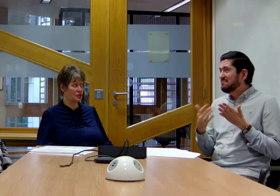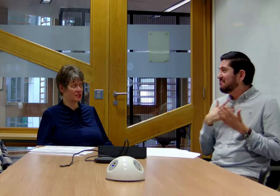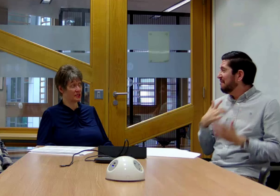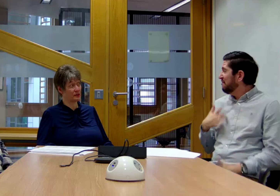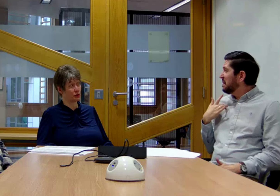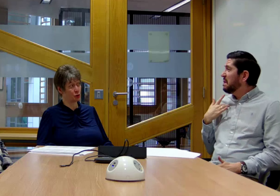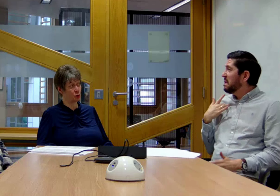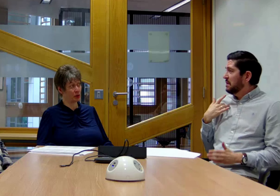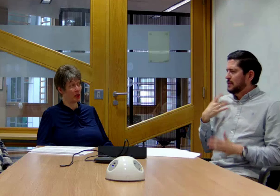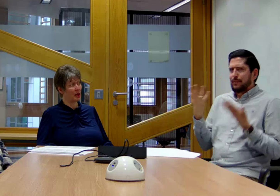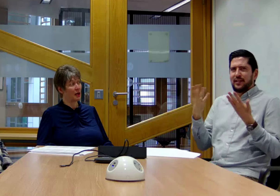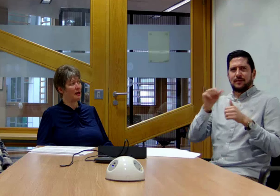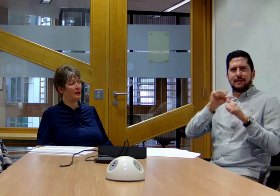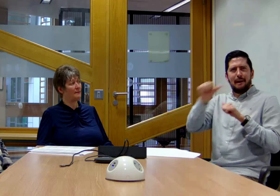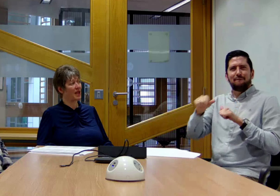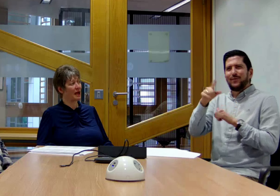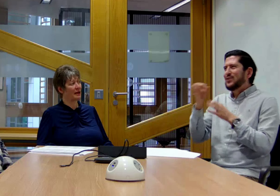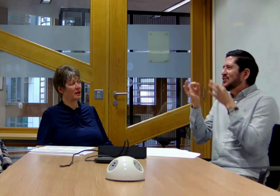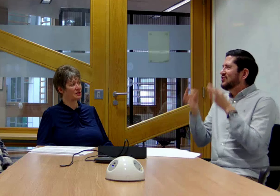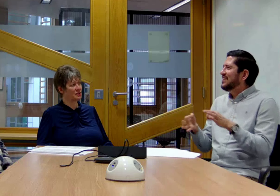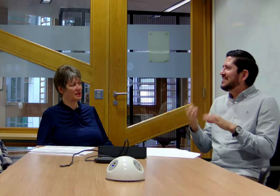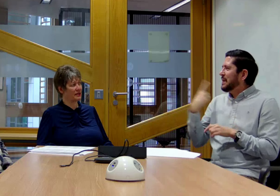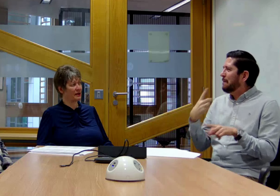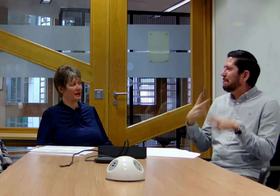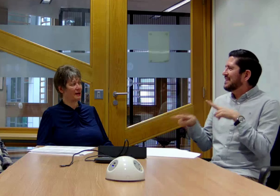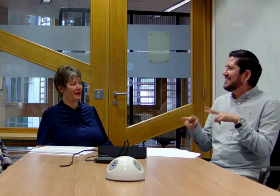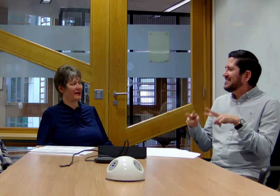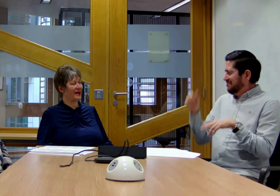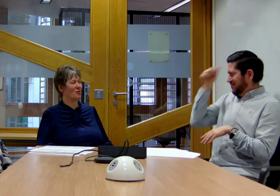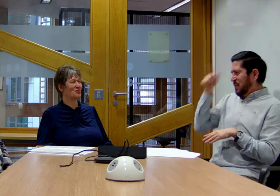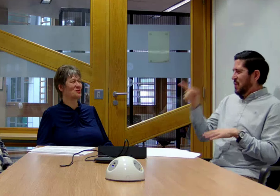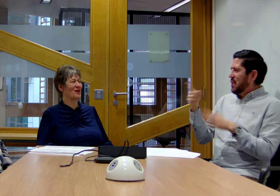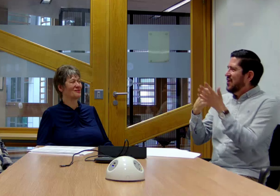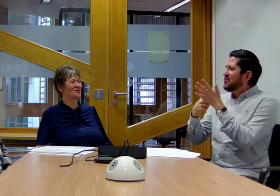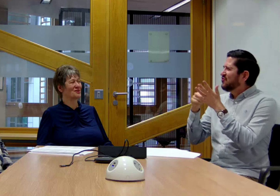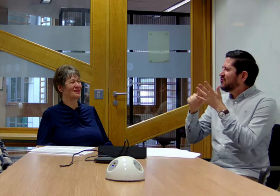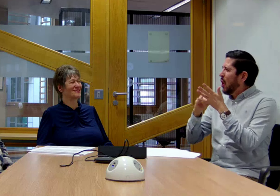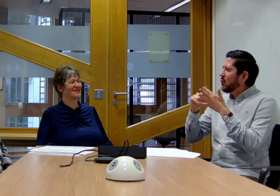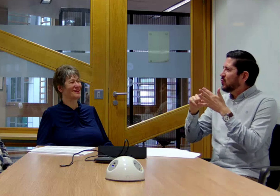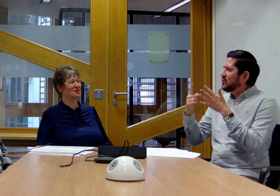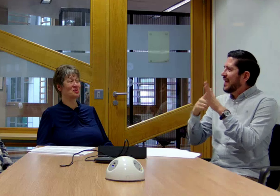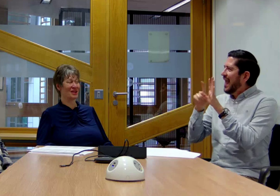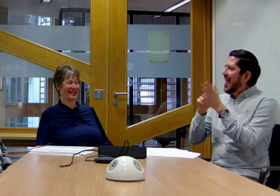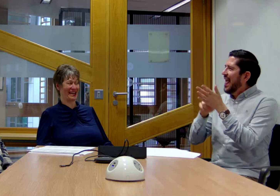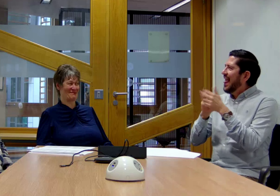there are more people learning British Sign language as an L2.